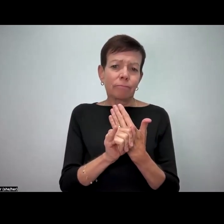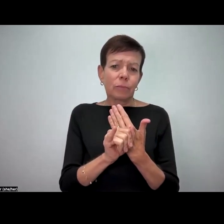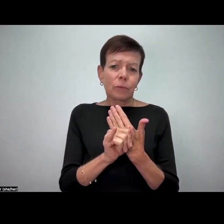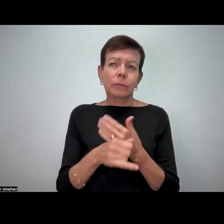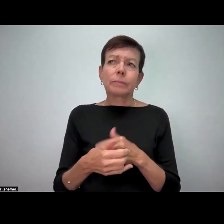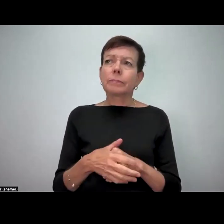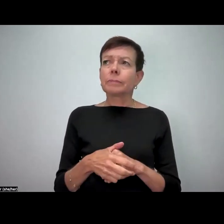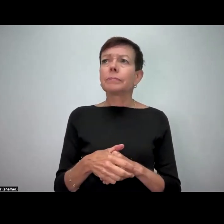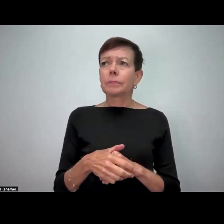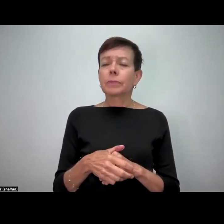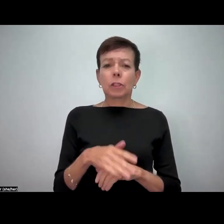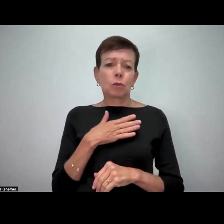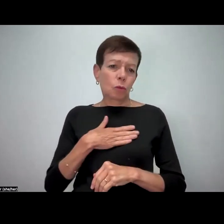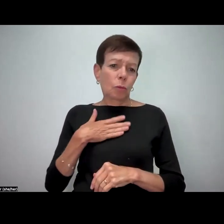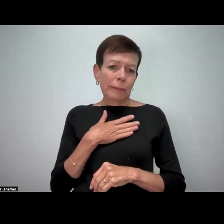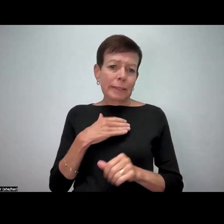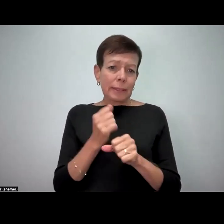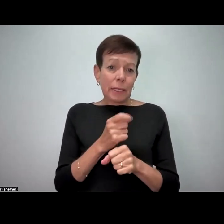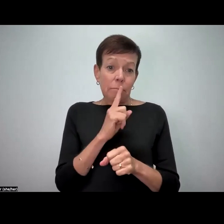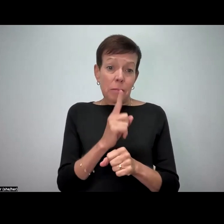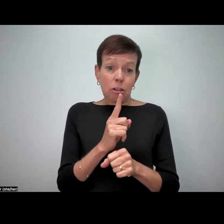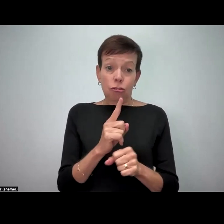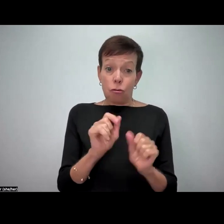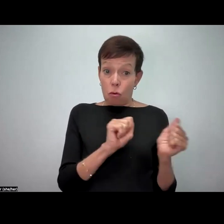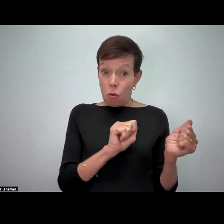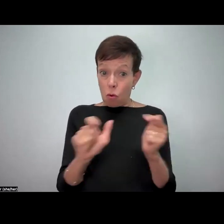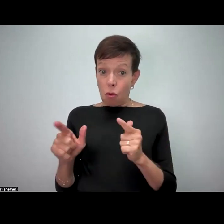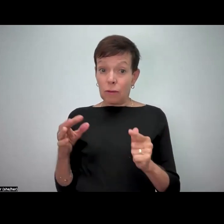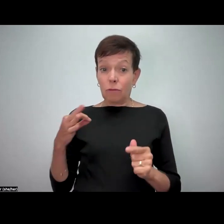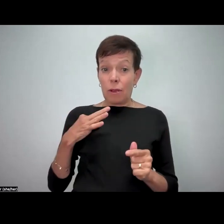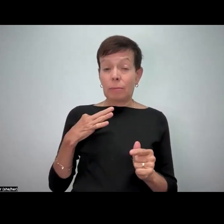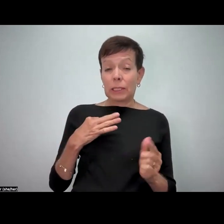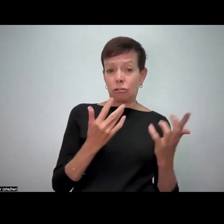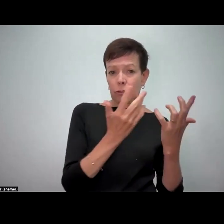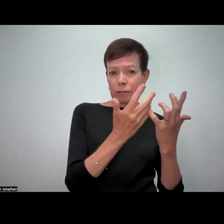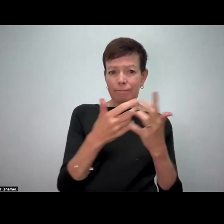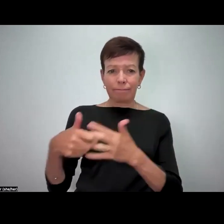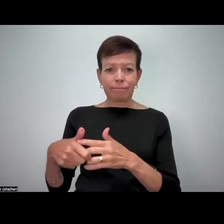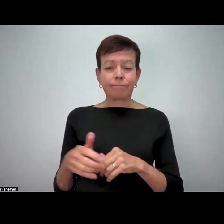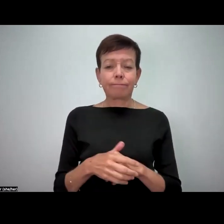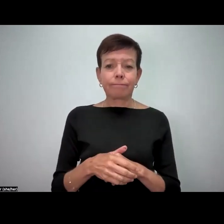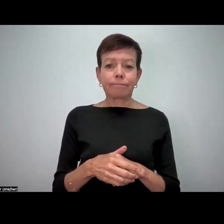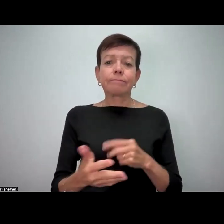you're set up to succeed with all of your grant applications. Gifts in kind are great. Again,